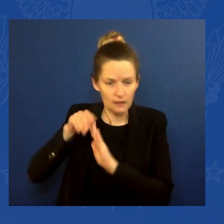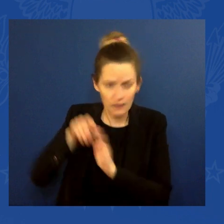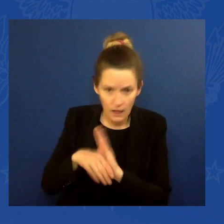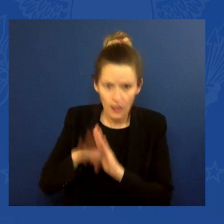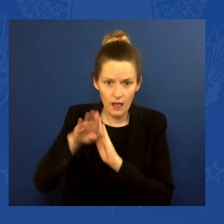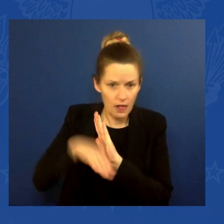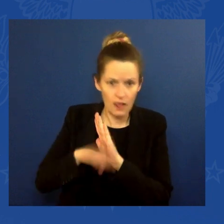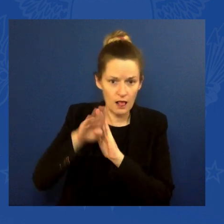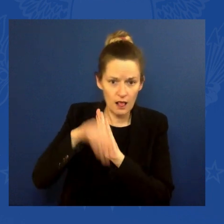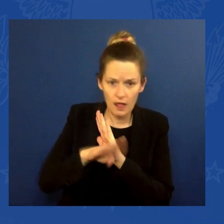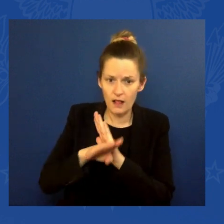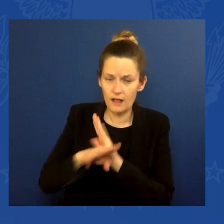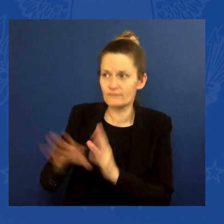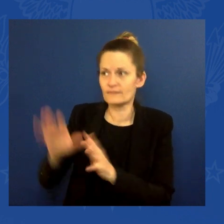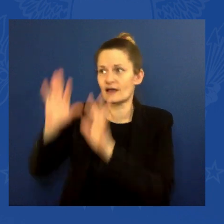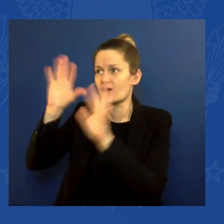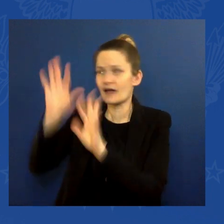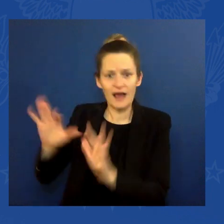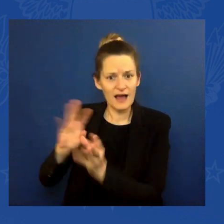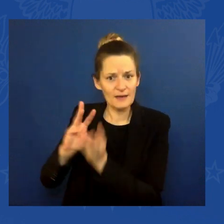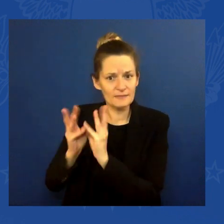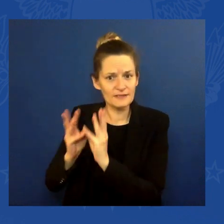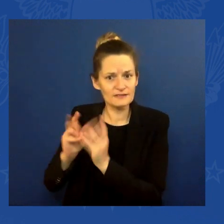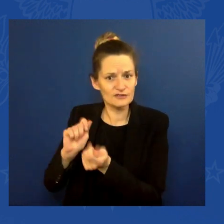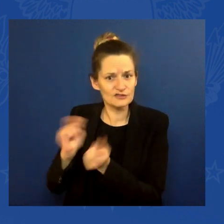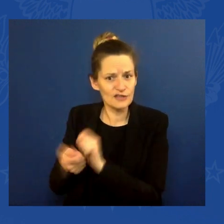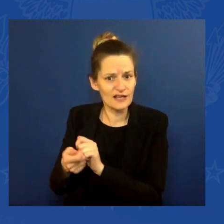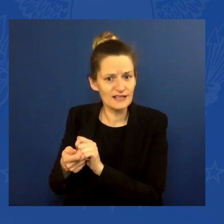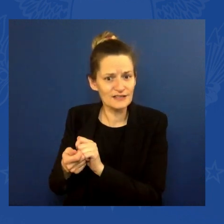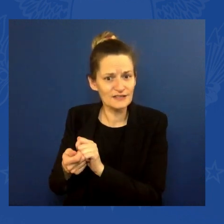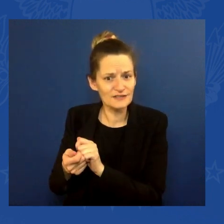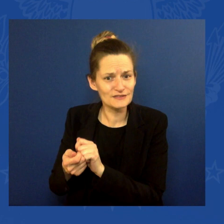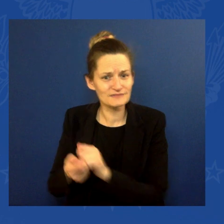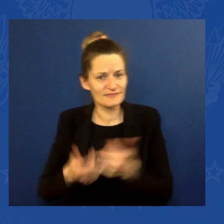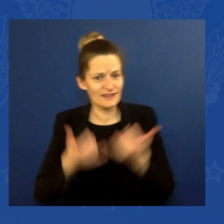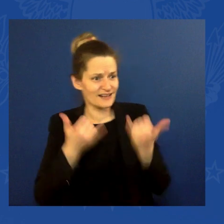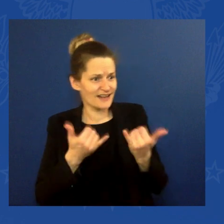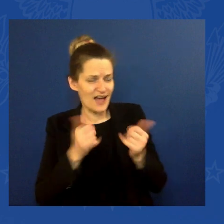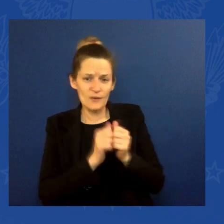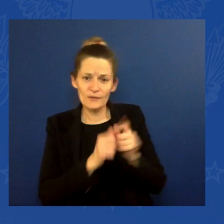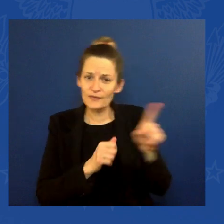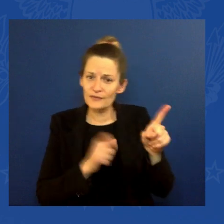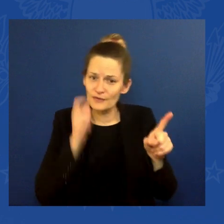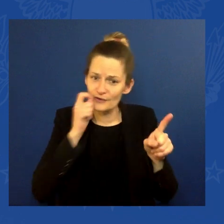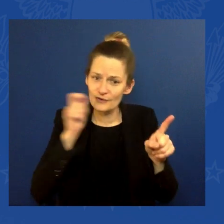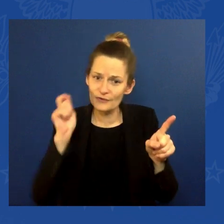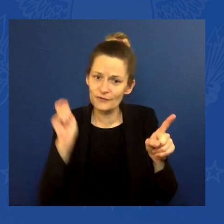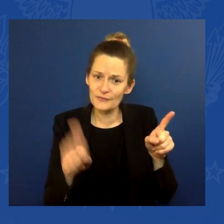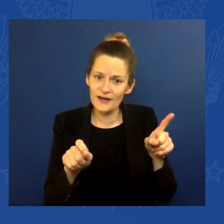an unprovoked war of aggression and just a vicious, vicious, vicious treatment of the Ukrainian people --